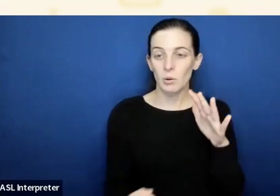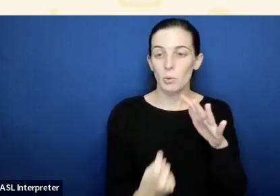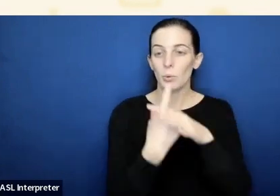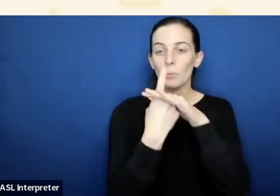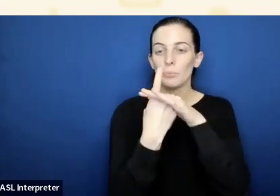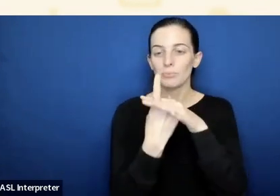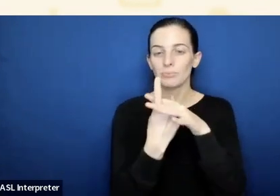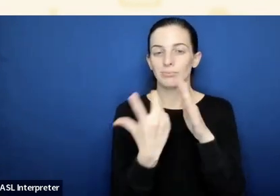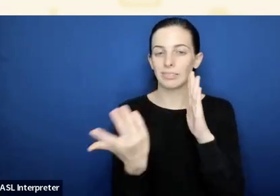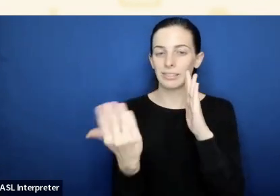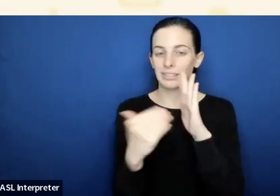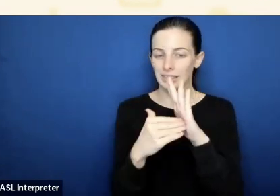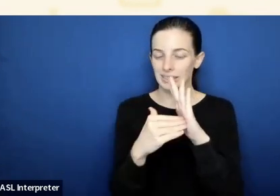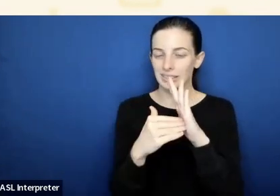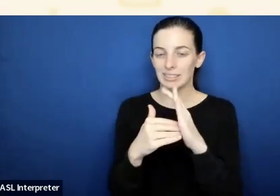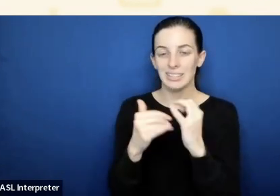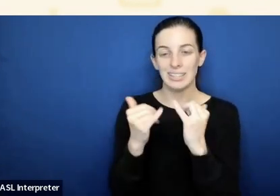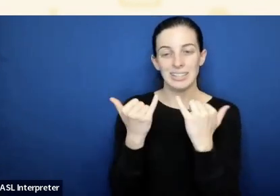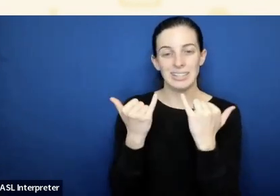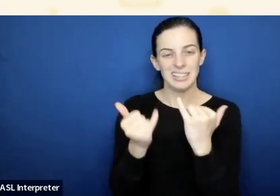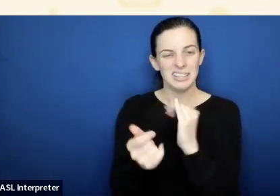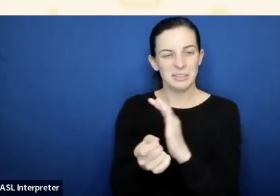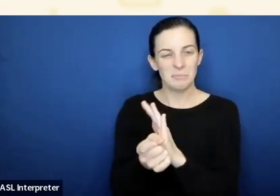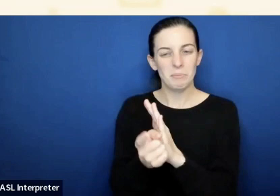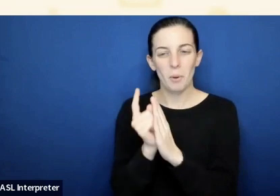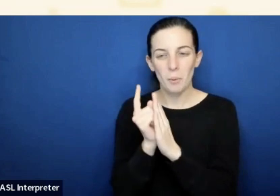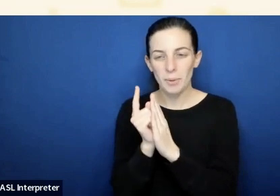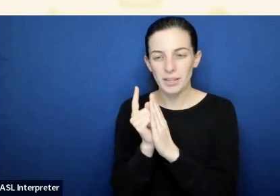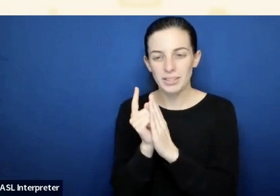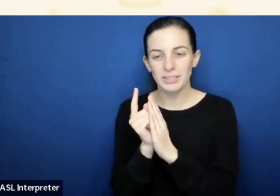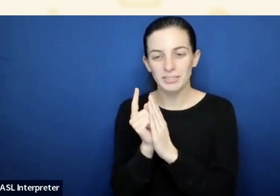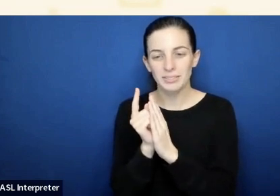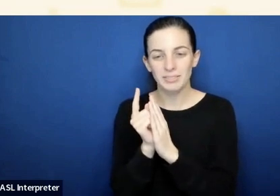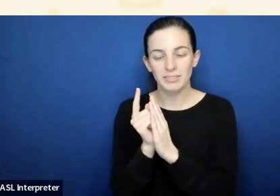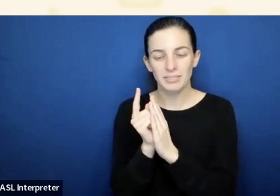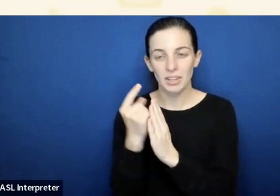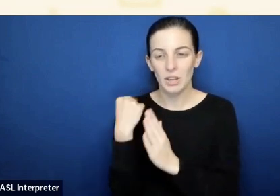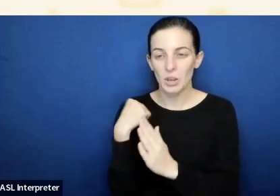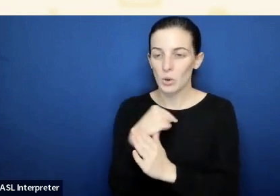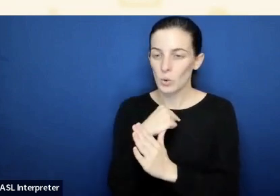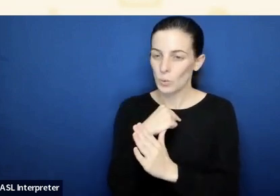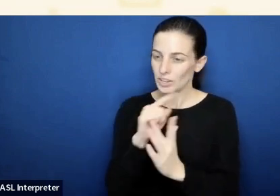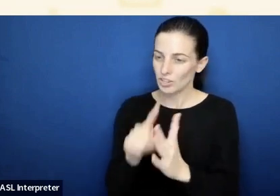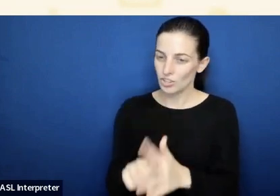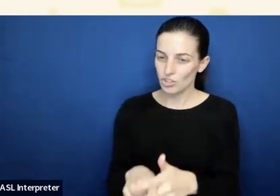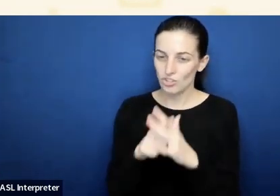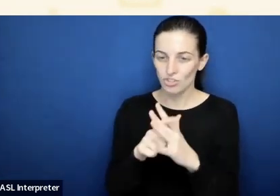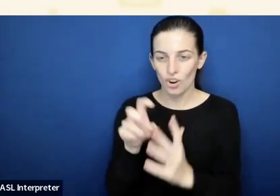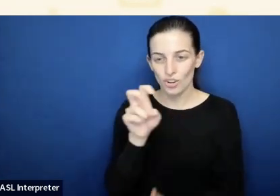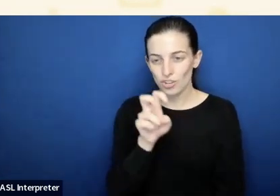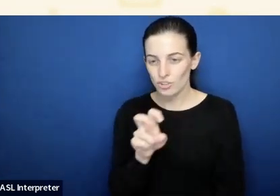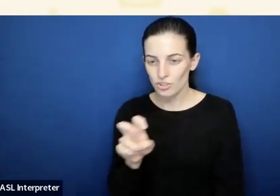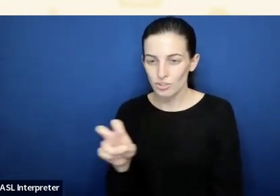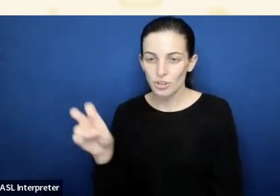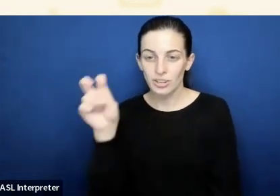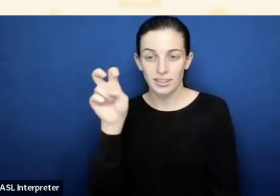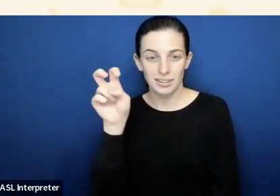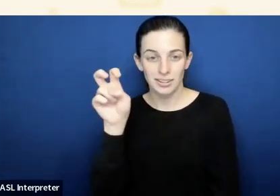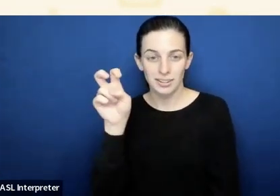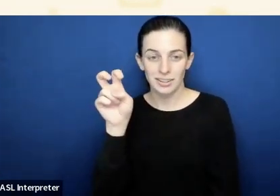In this moment, we will go on a journey of explanation and discovery.